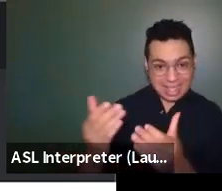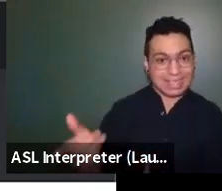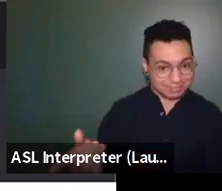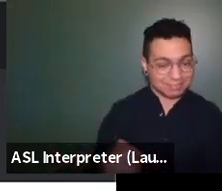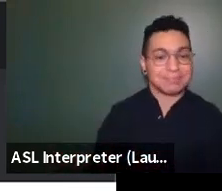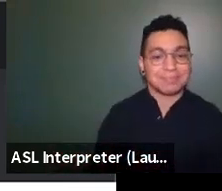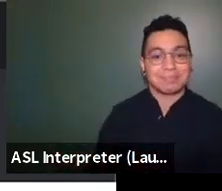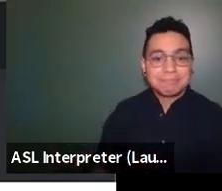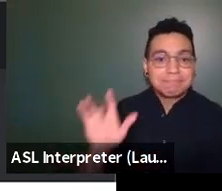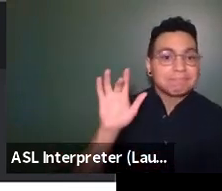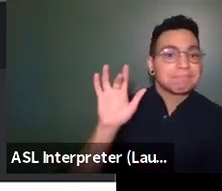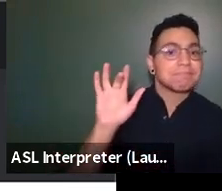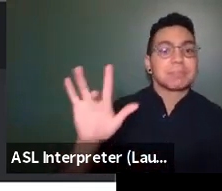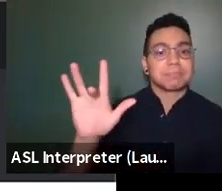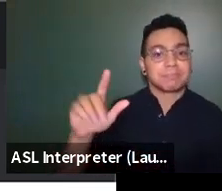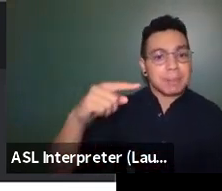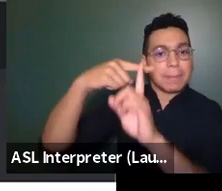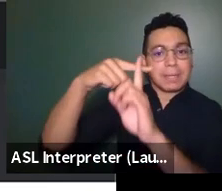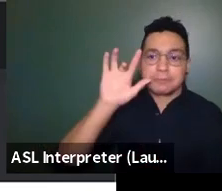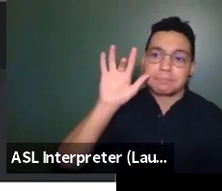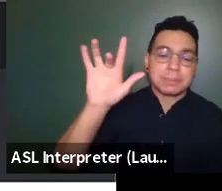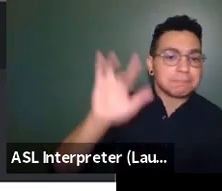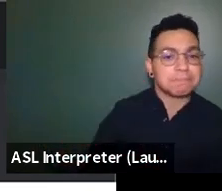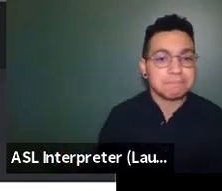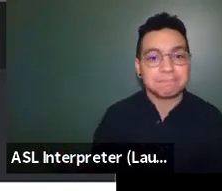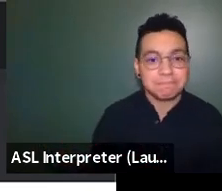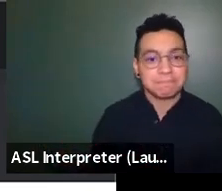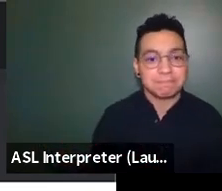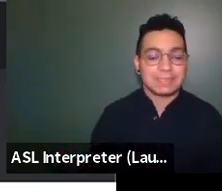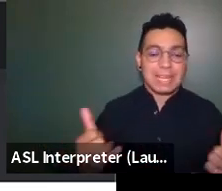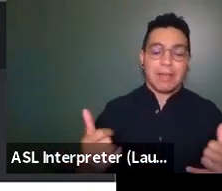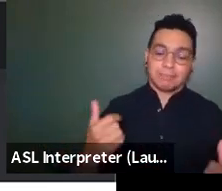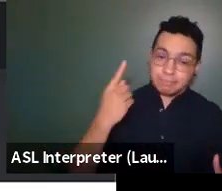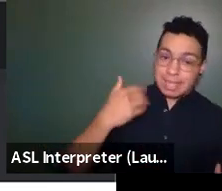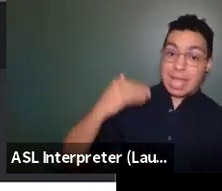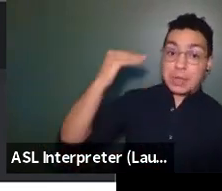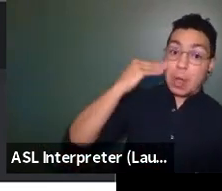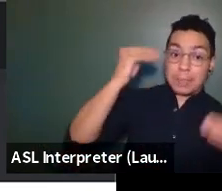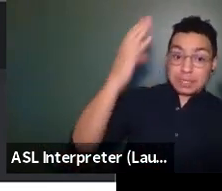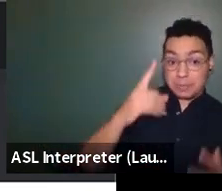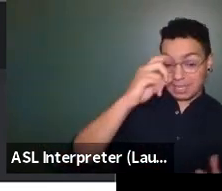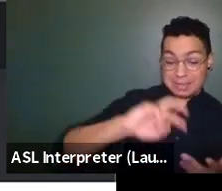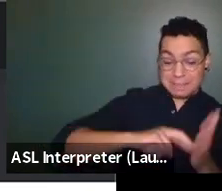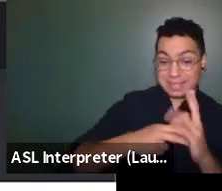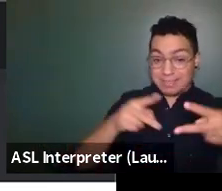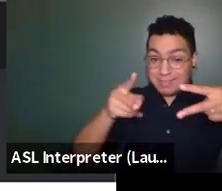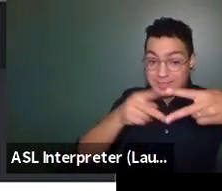ESD 112 - Katherine Livick: And I'm just going to click this plus button. Now I know I'm a teacher because it says I can either join a class or create a class.